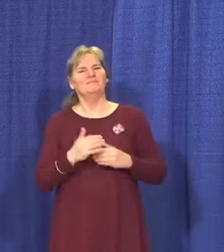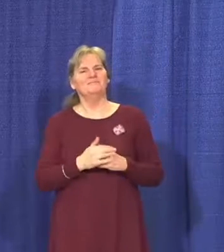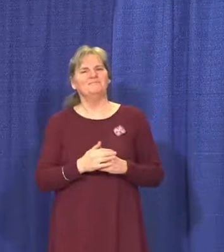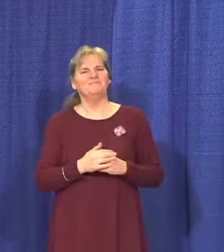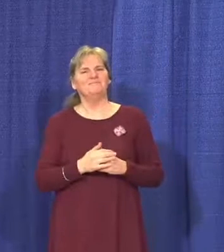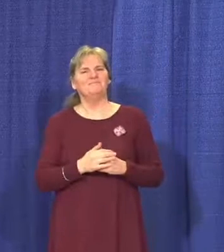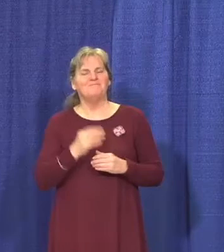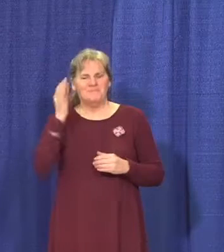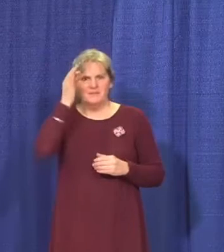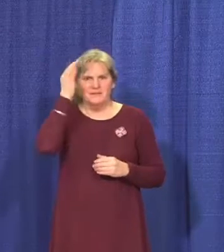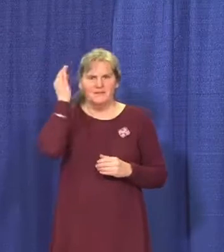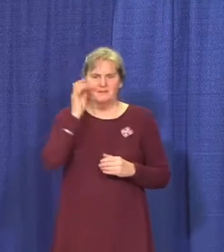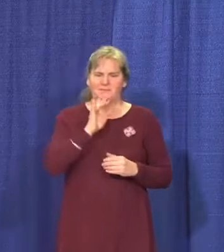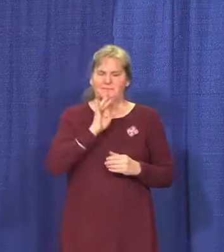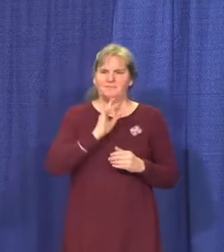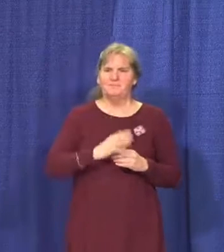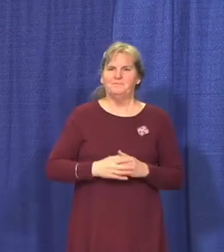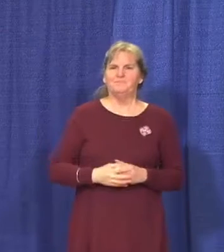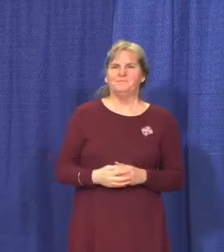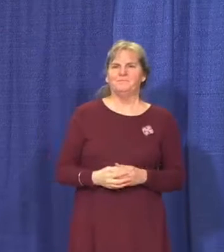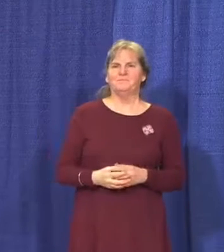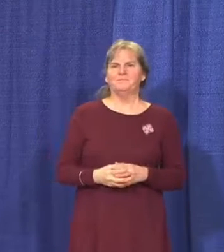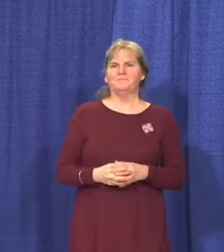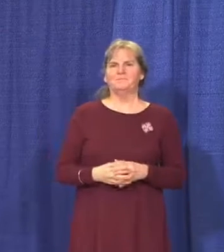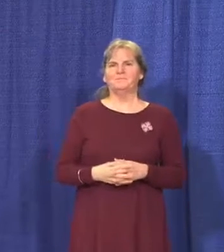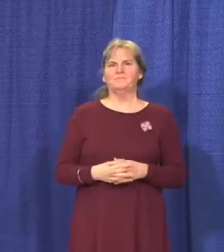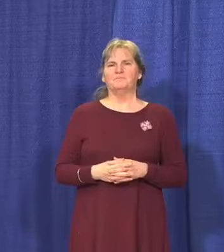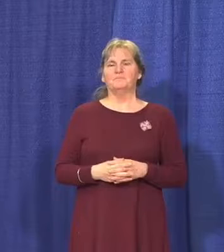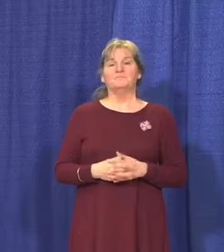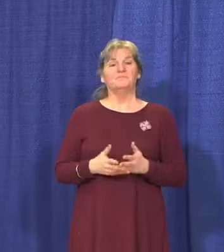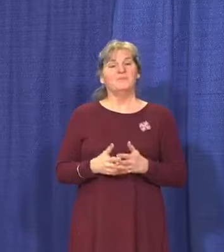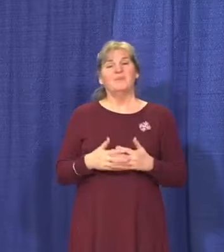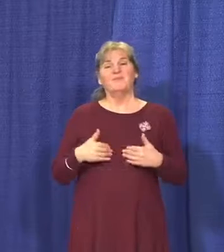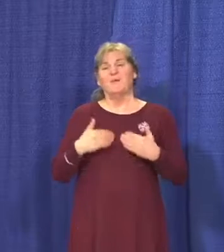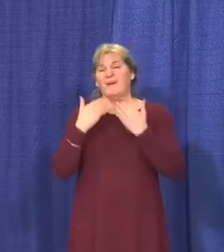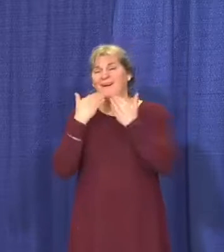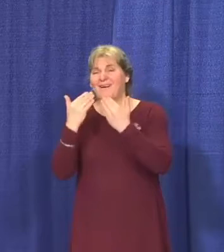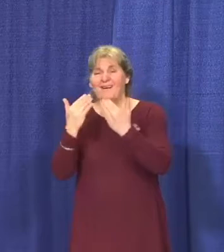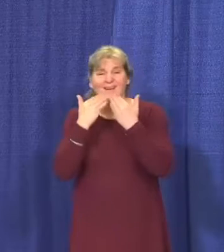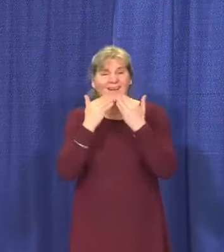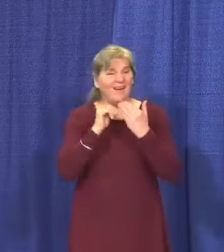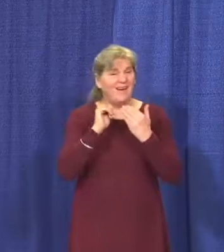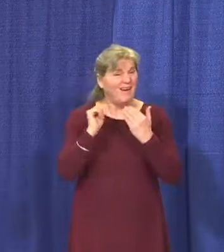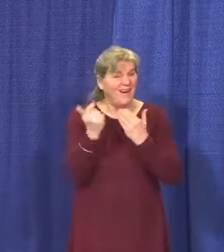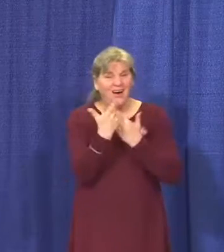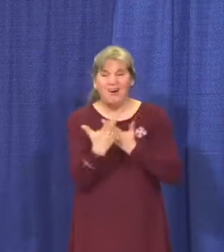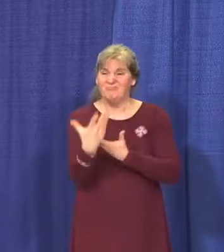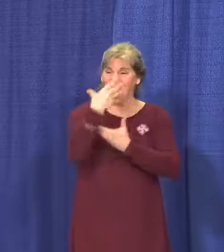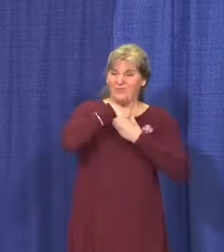[ Speaking French ] I want to thank everyone involved in coming together to